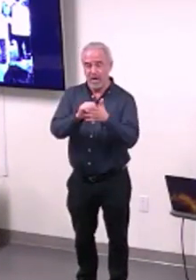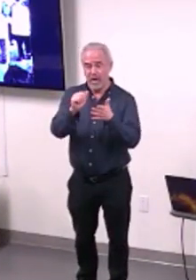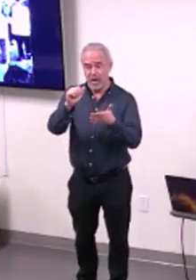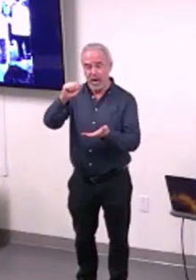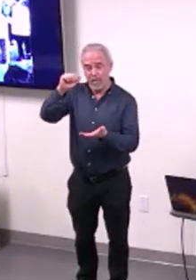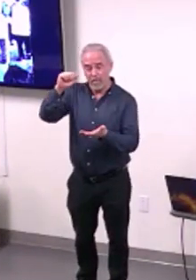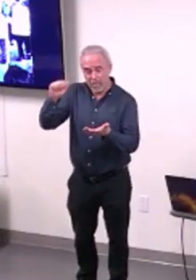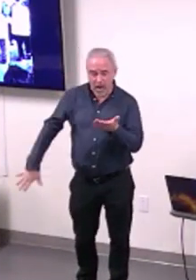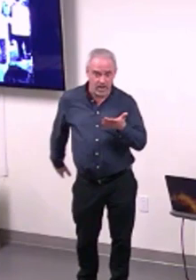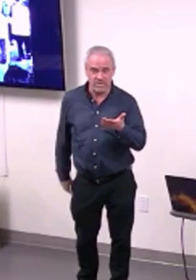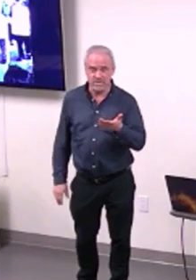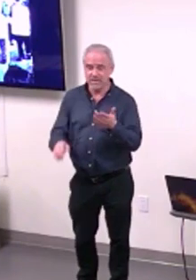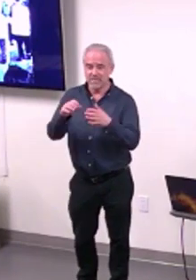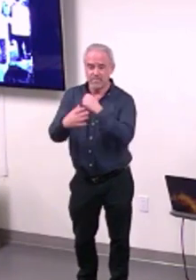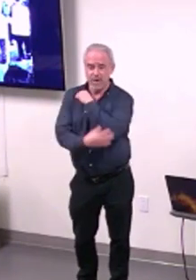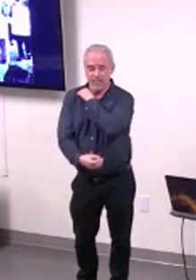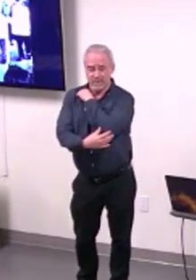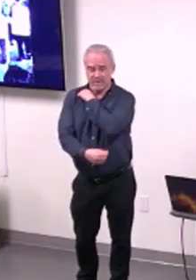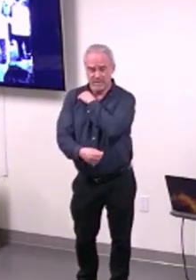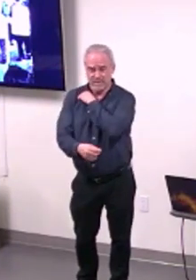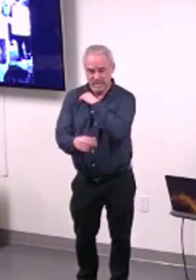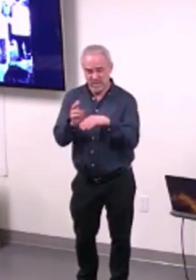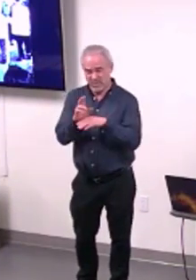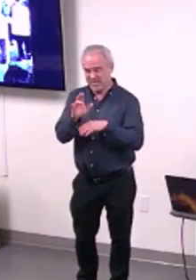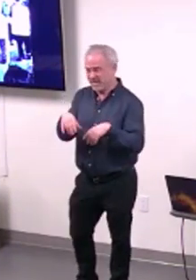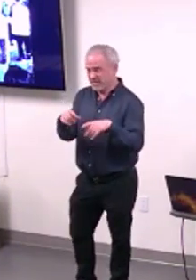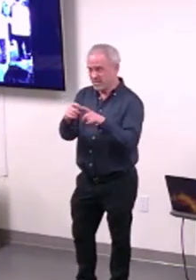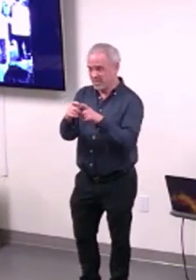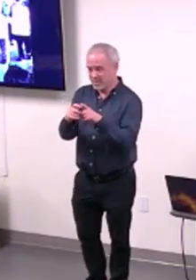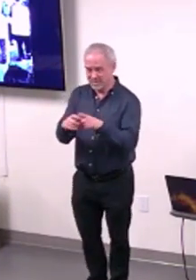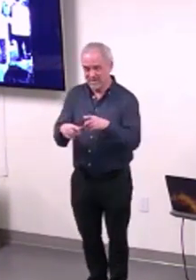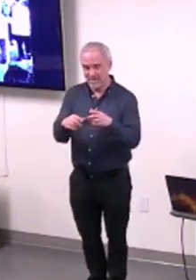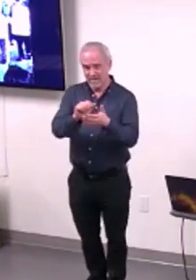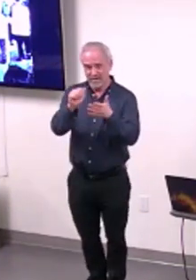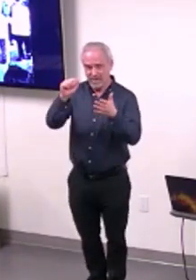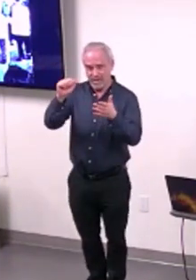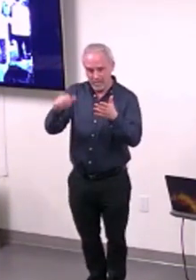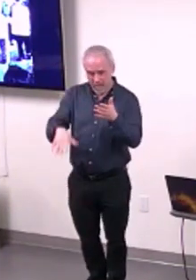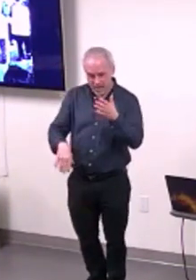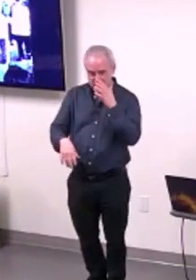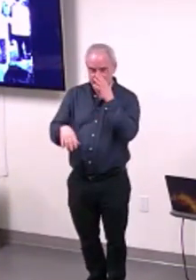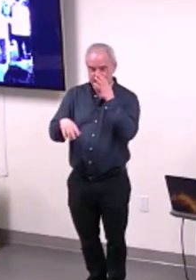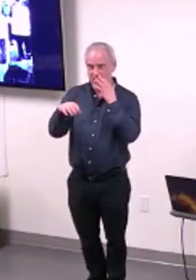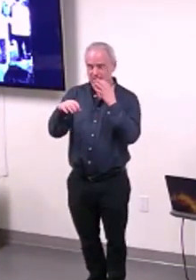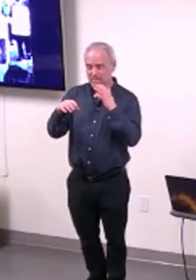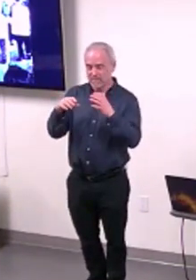Abolition of poverty. These are the things, ending all war.